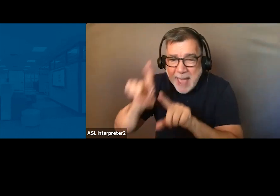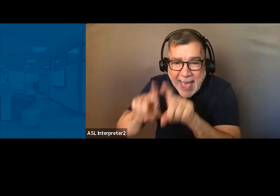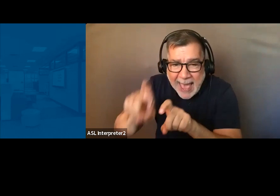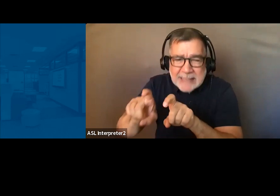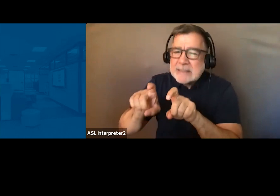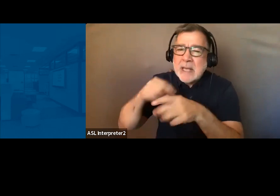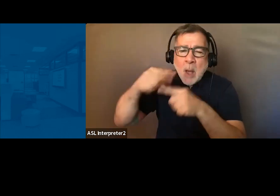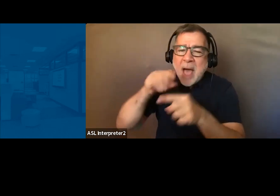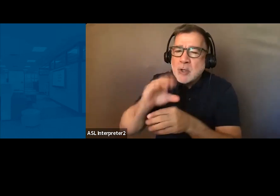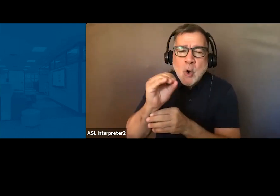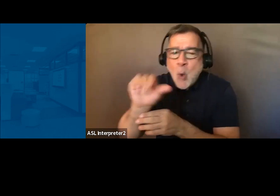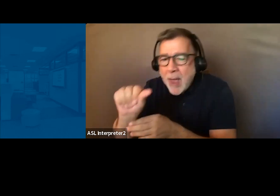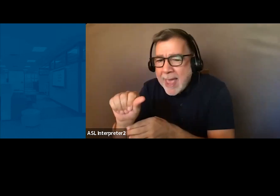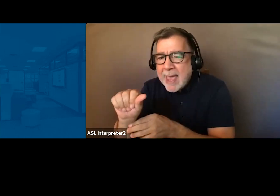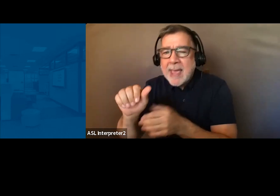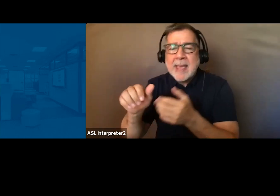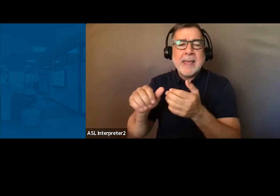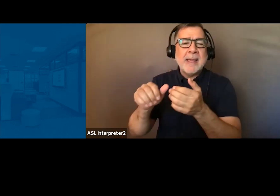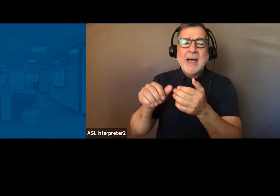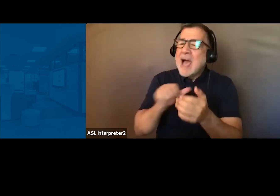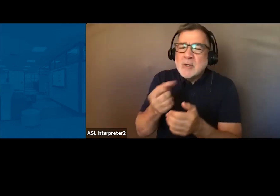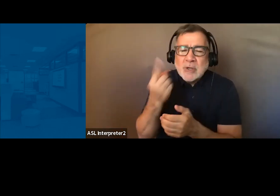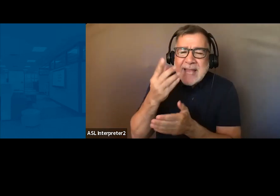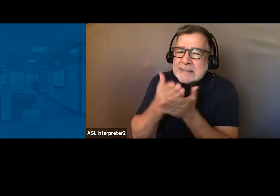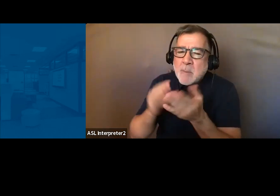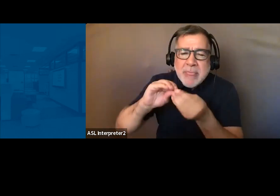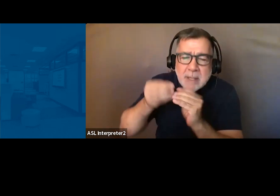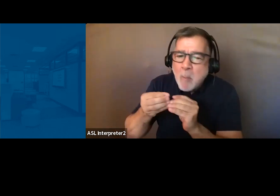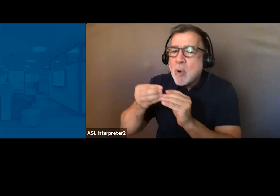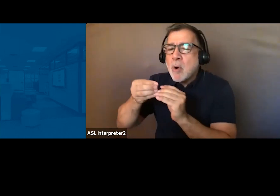I don't understand some of the numbers, the rates," etc. And also,